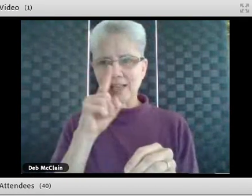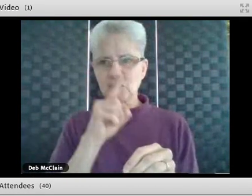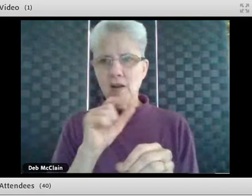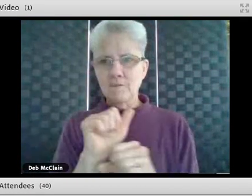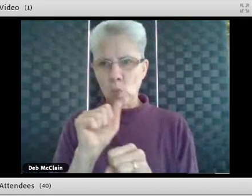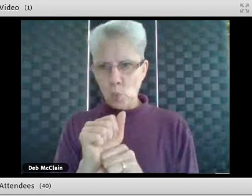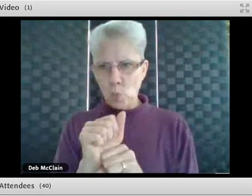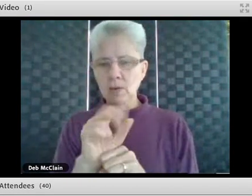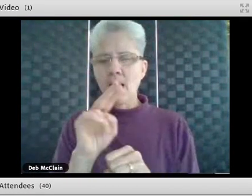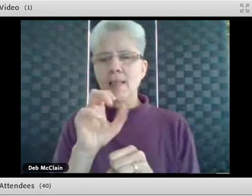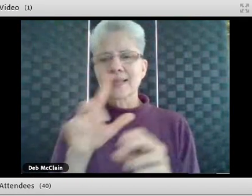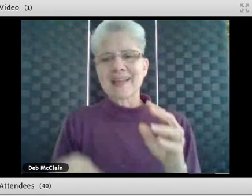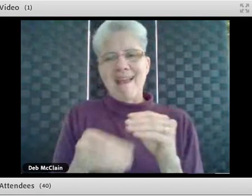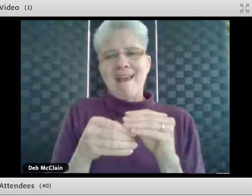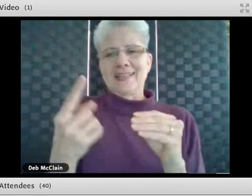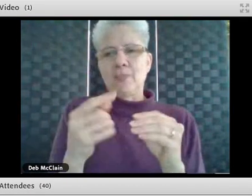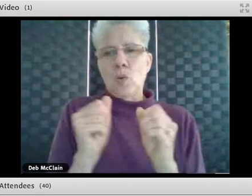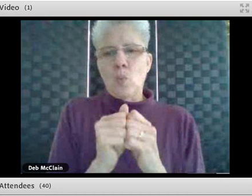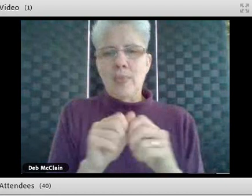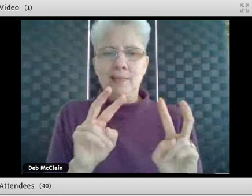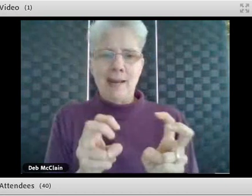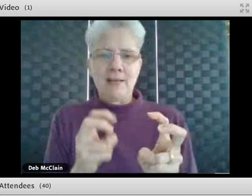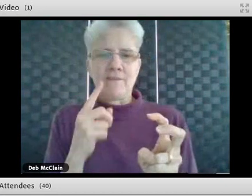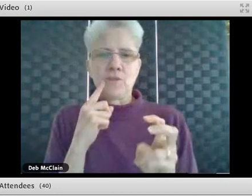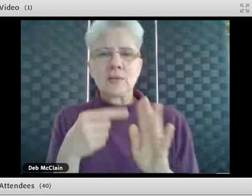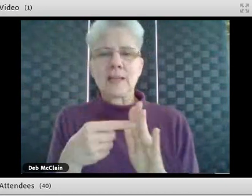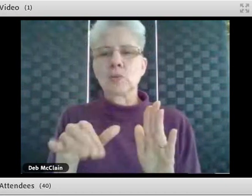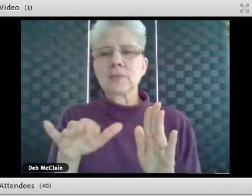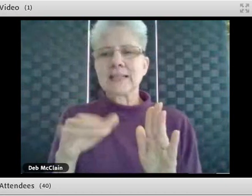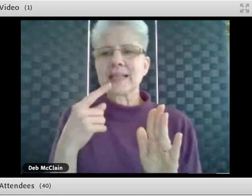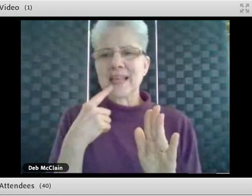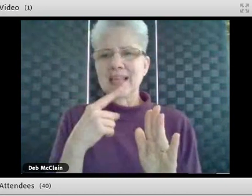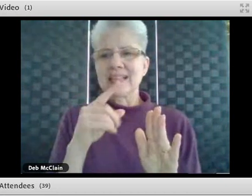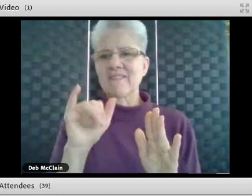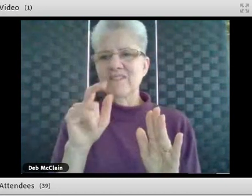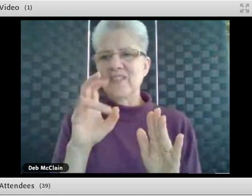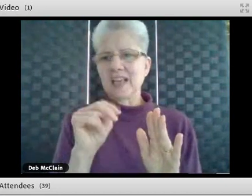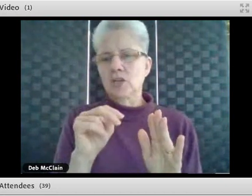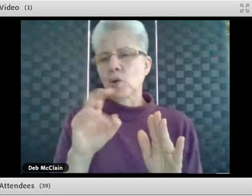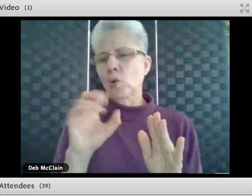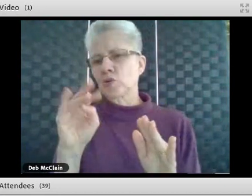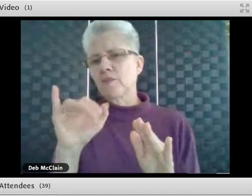unless I add something, like a subheading, for example, that said children or juvenile fiction or whatever